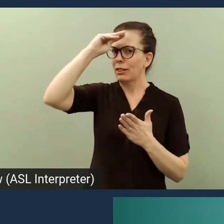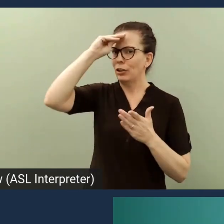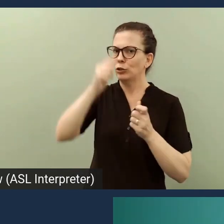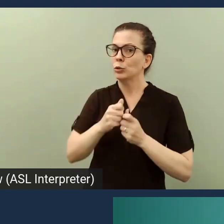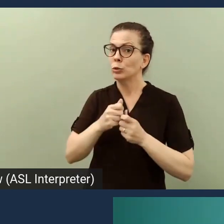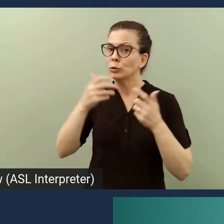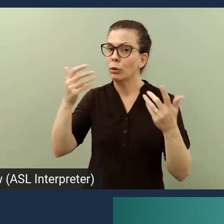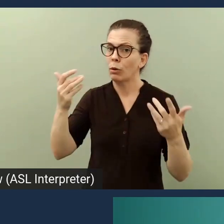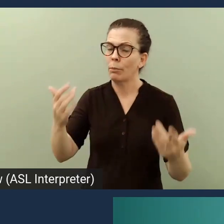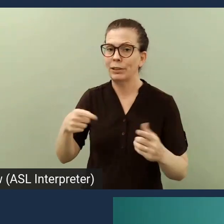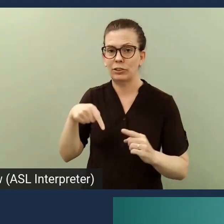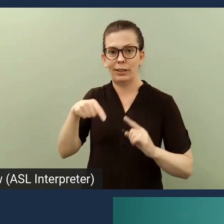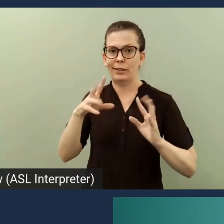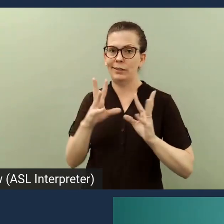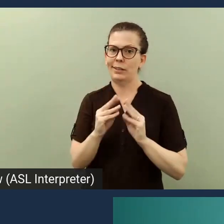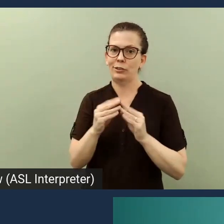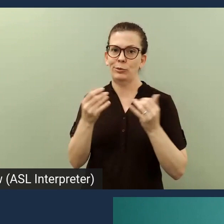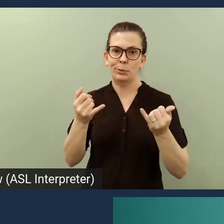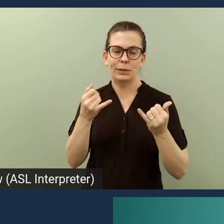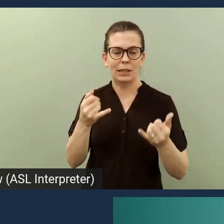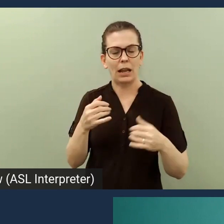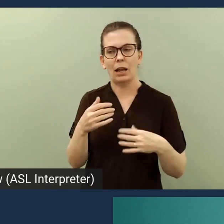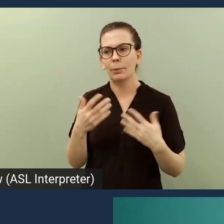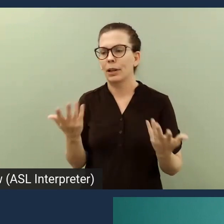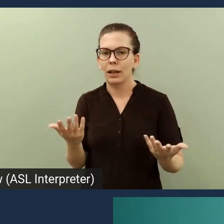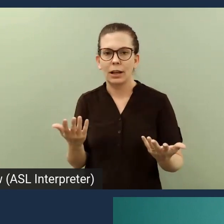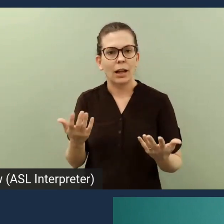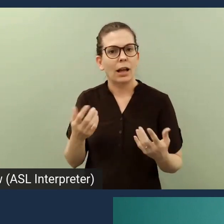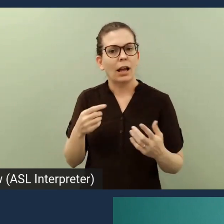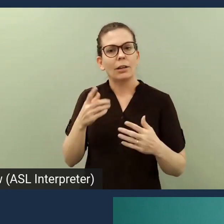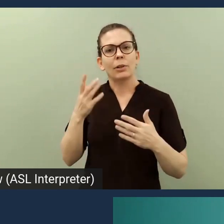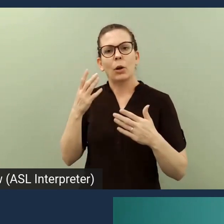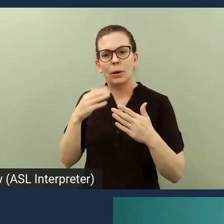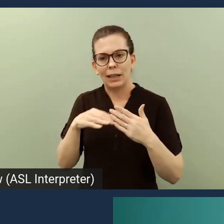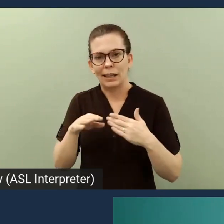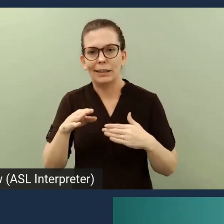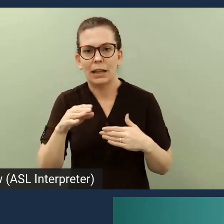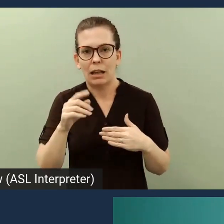in this session, having gone in and not really knowing much